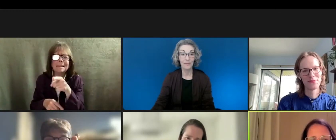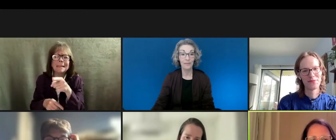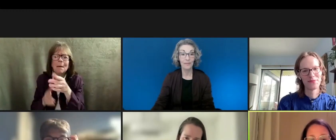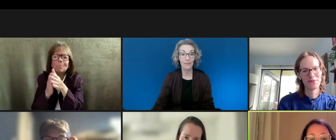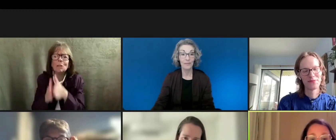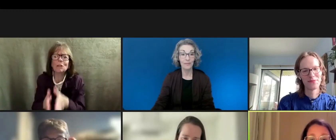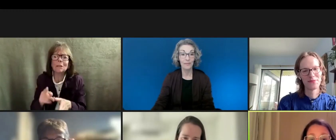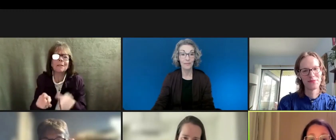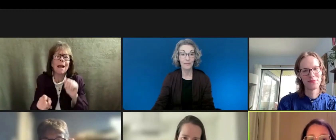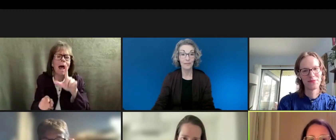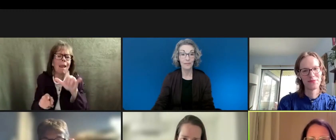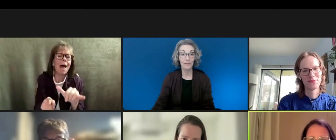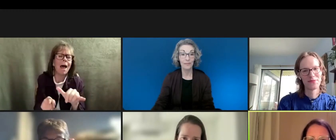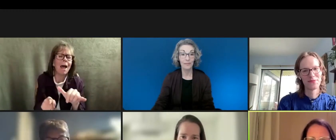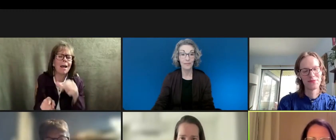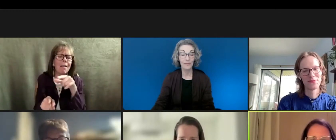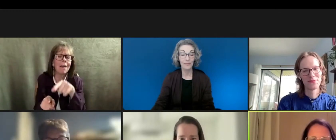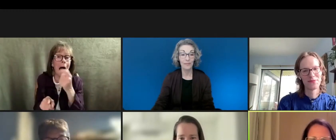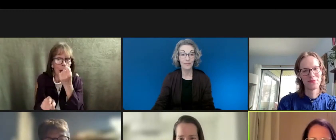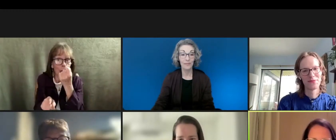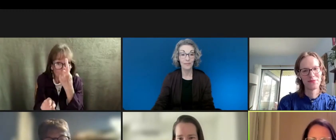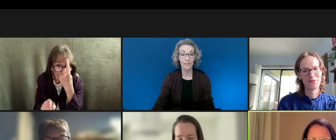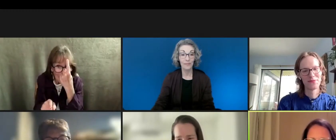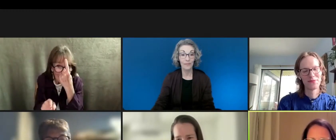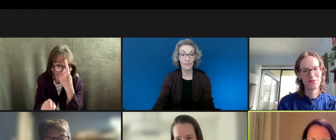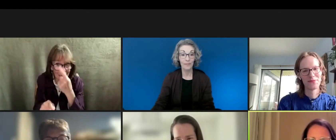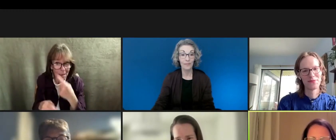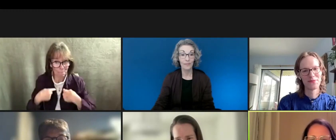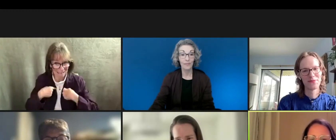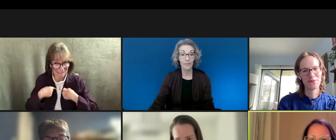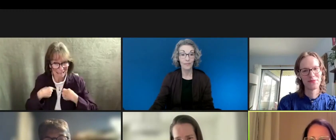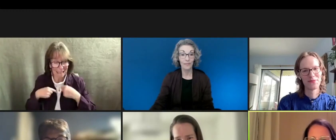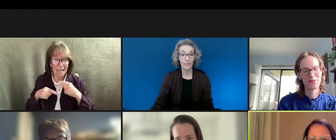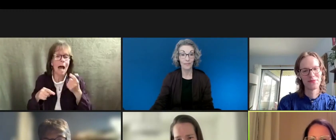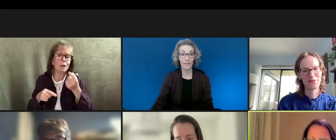also understands the system and can really provide good advice in terms of